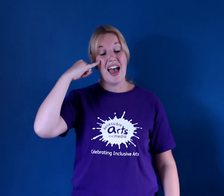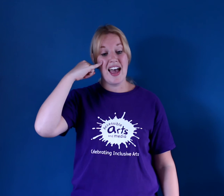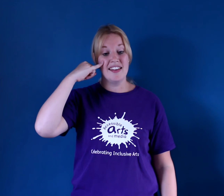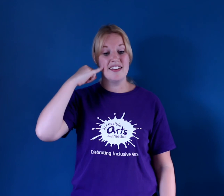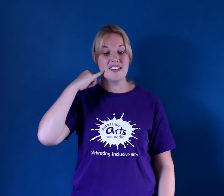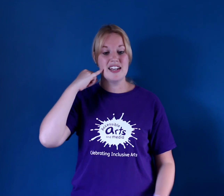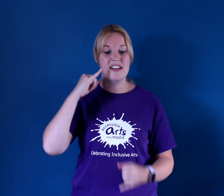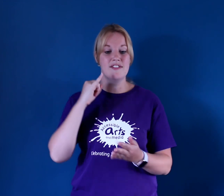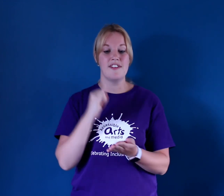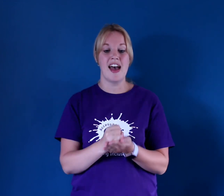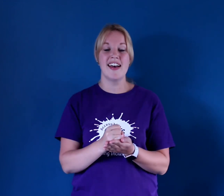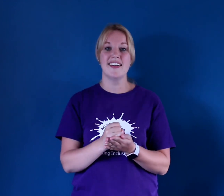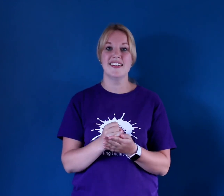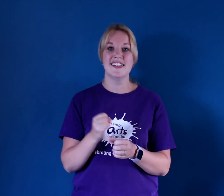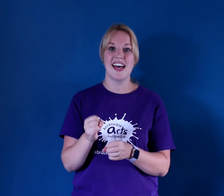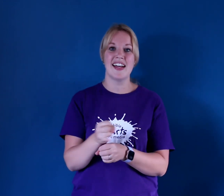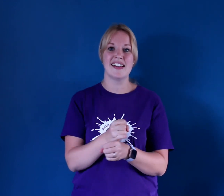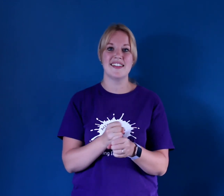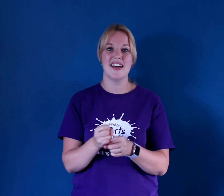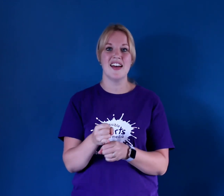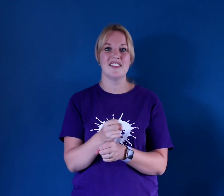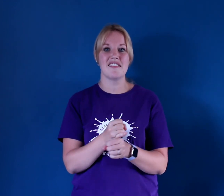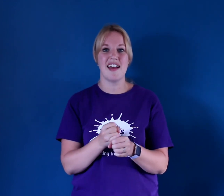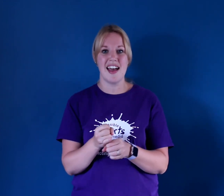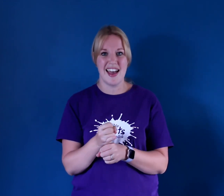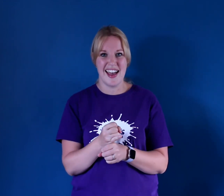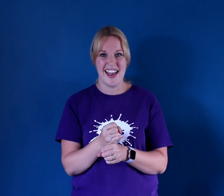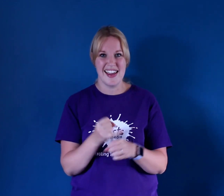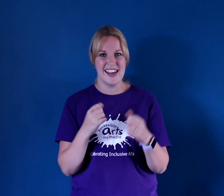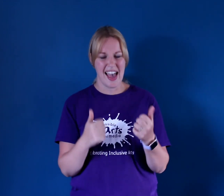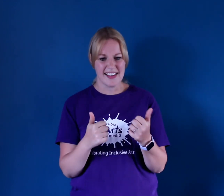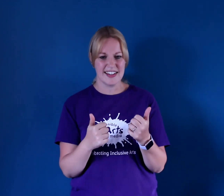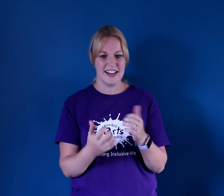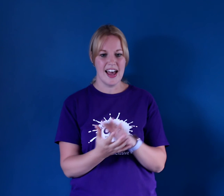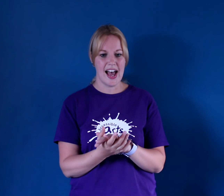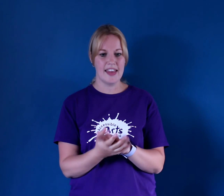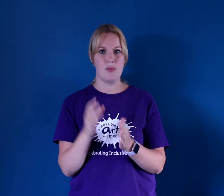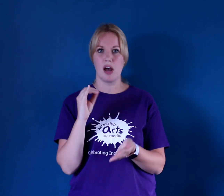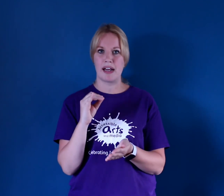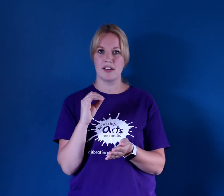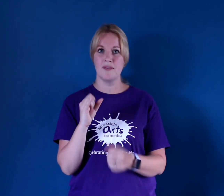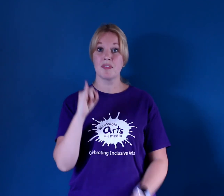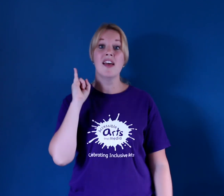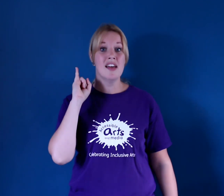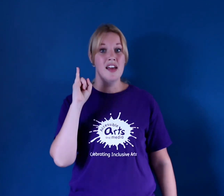And the cheat failed, and he turned grey. Excellent. And then we go back to.